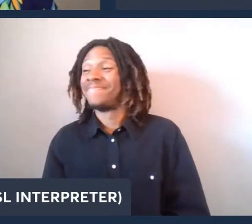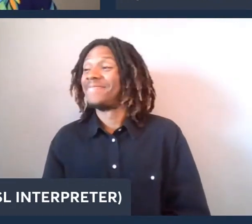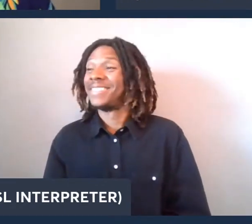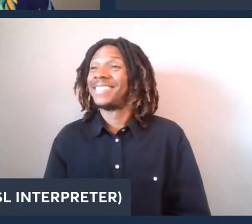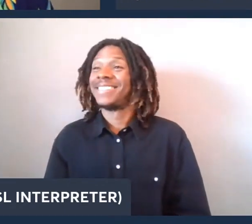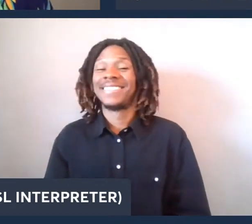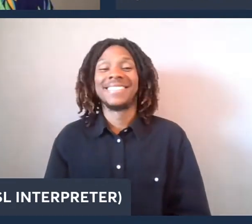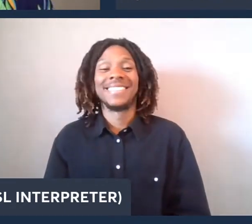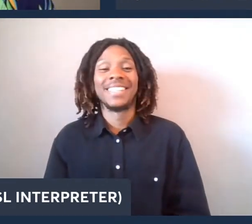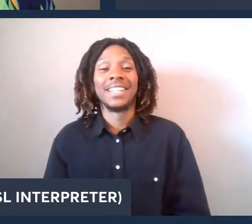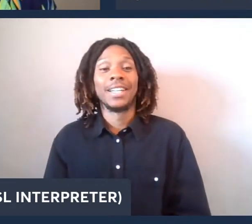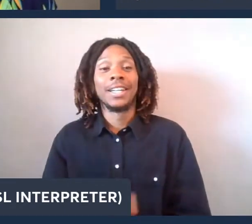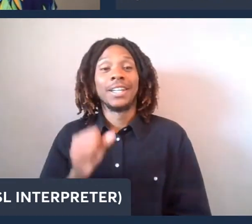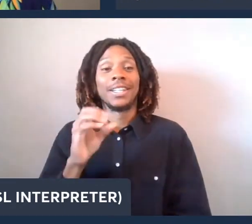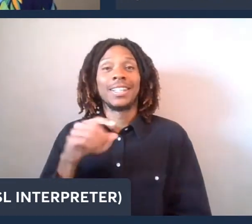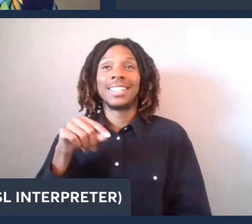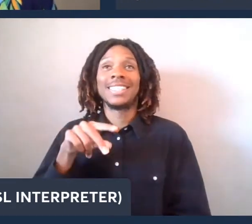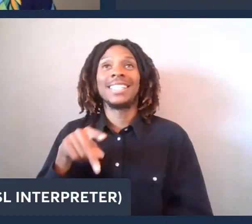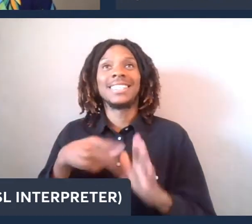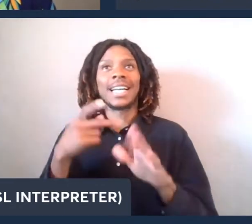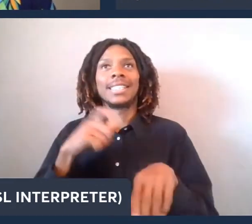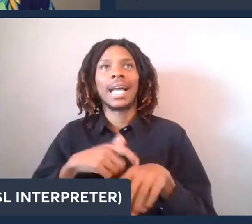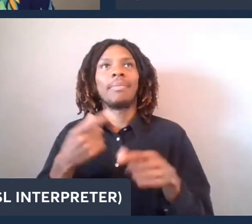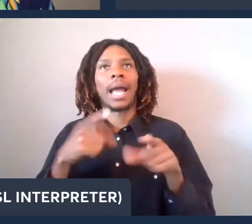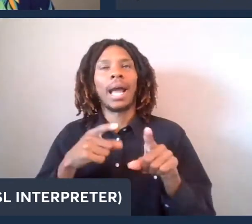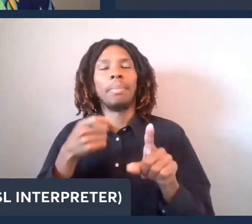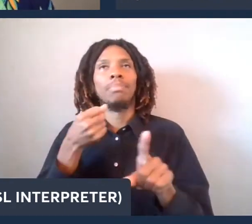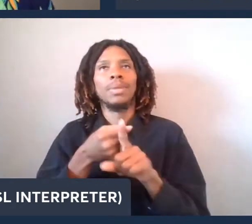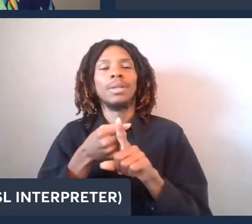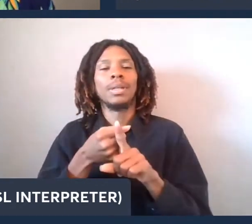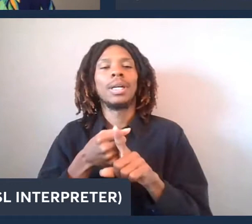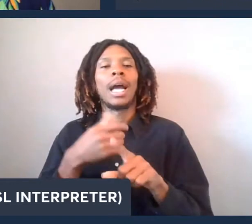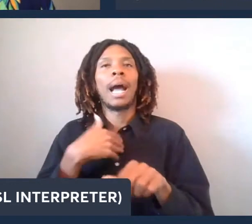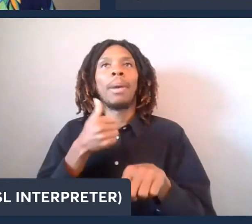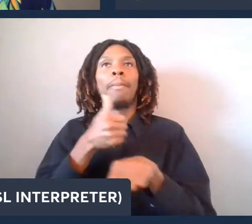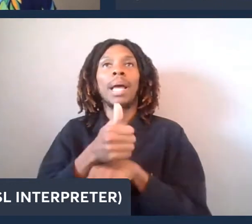So this is the second time this is happening today, and I'm gonna blame it on Chrome.